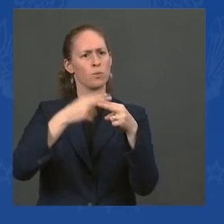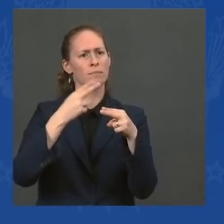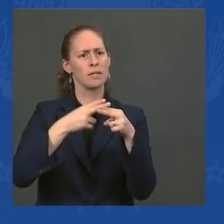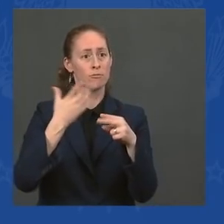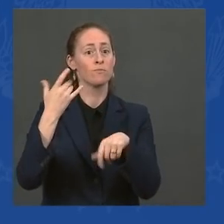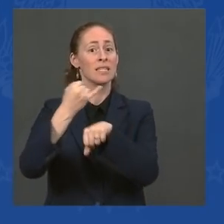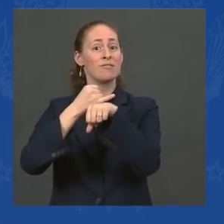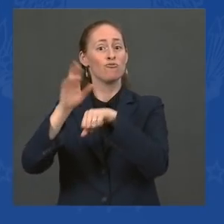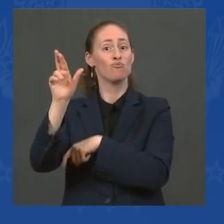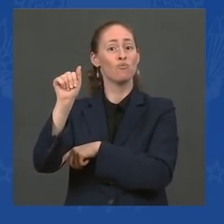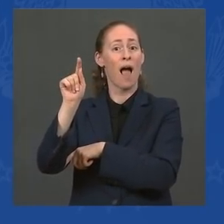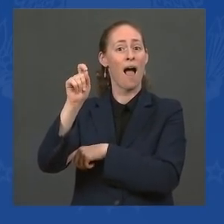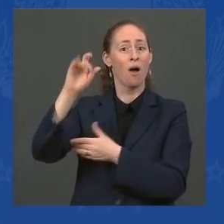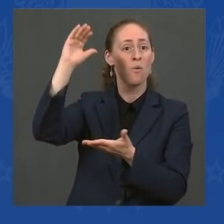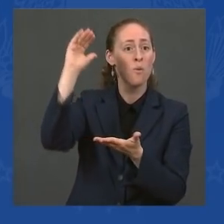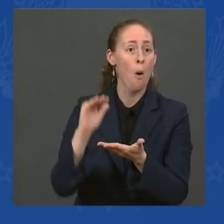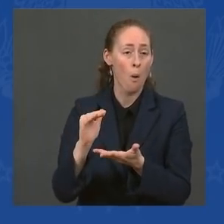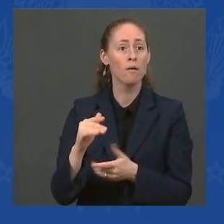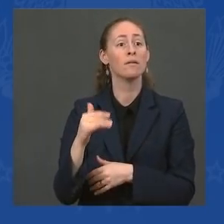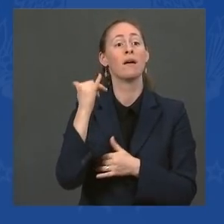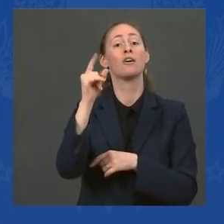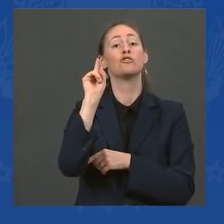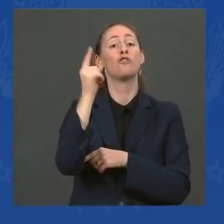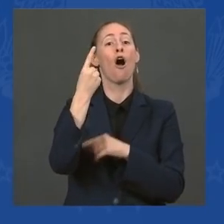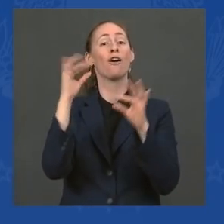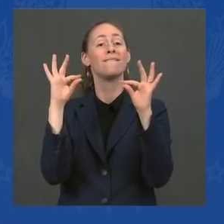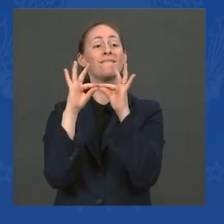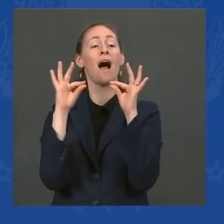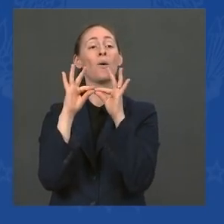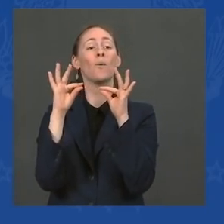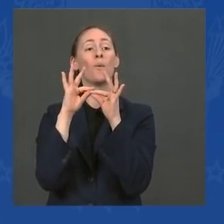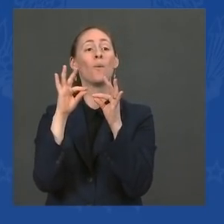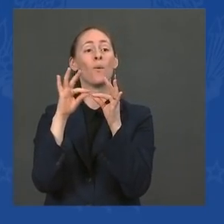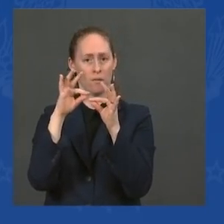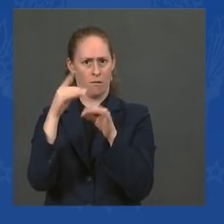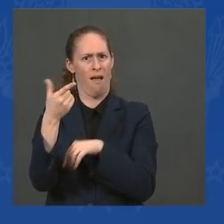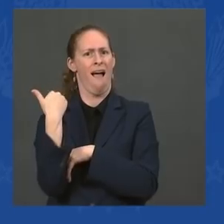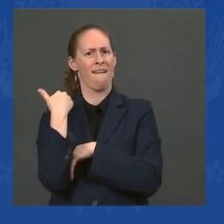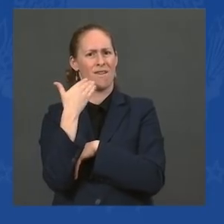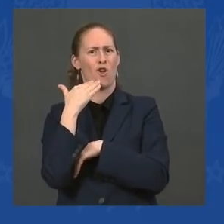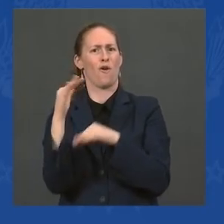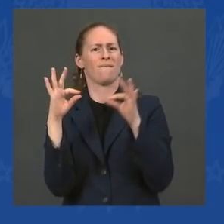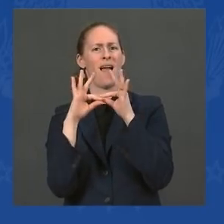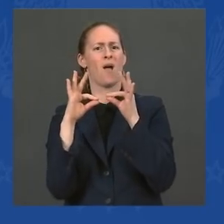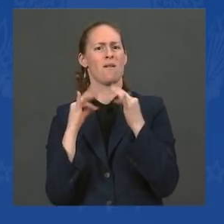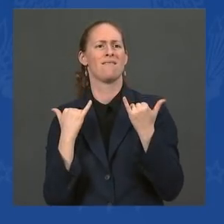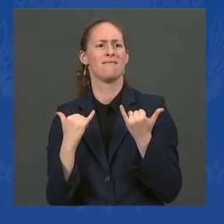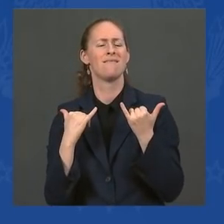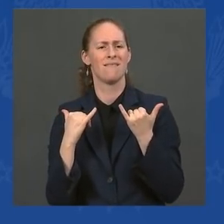and for the dollar to serve as the world's reserve currency. Ultimately, these benefits have helped us